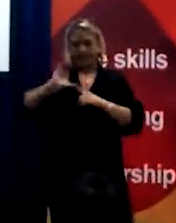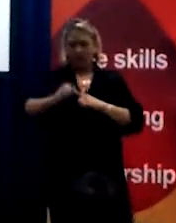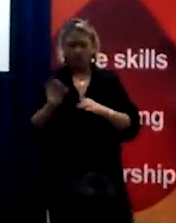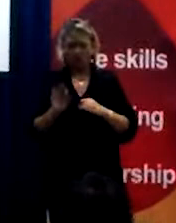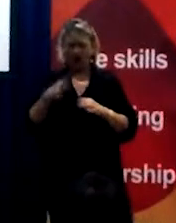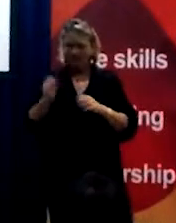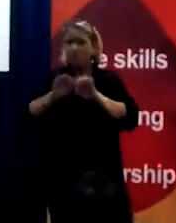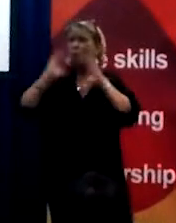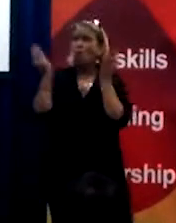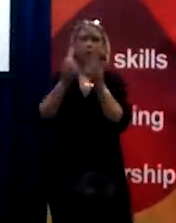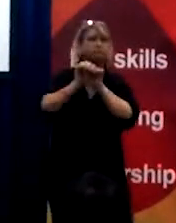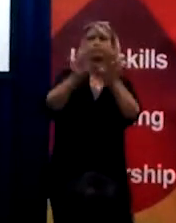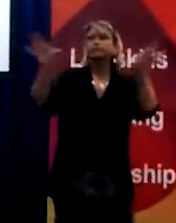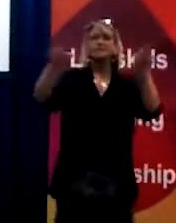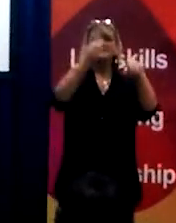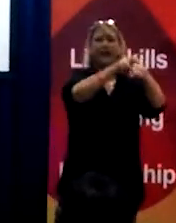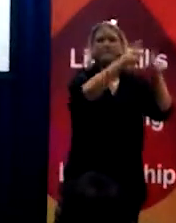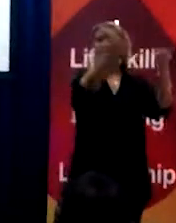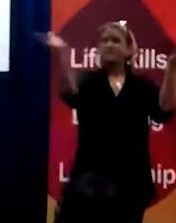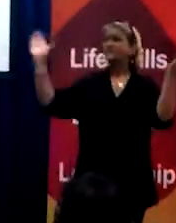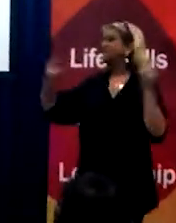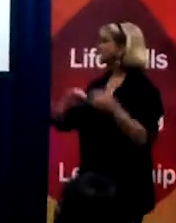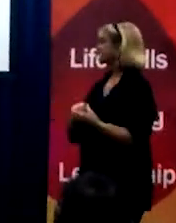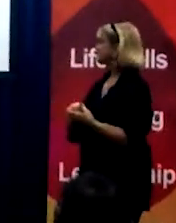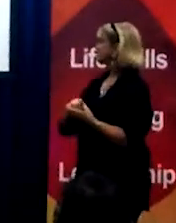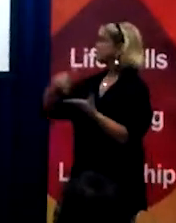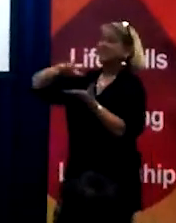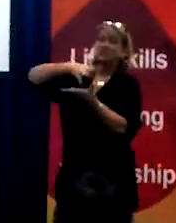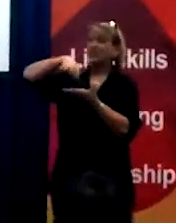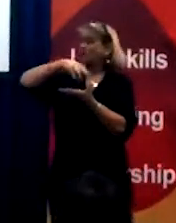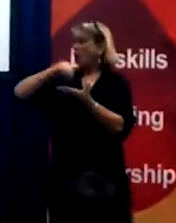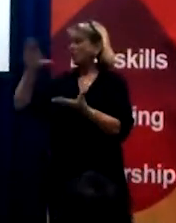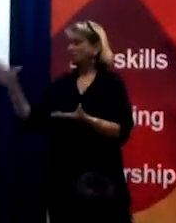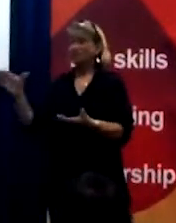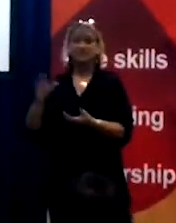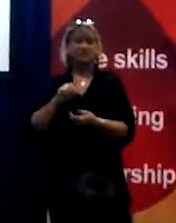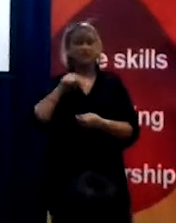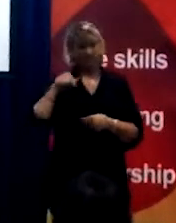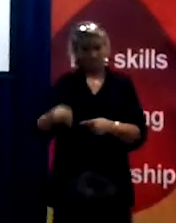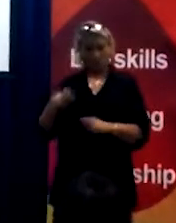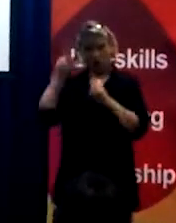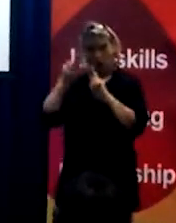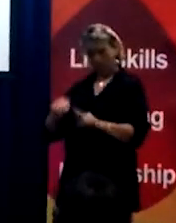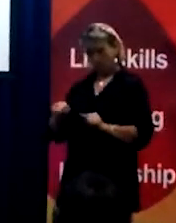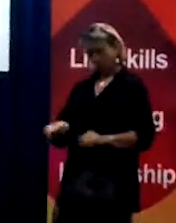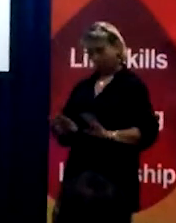We have links with Shenton College, which is the school that they will hopefully be moving onto.